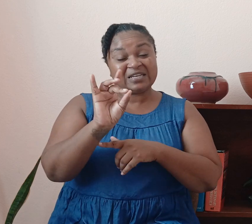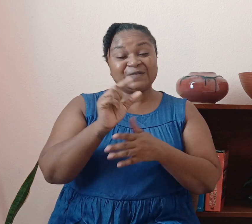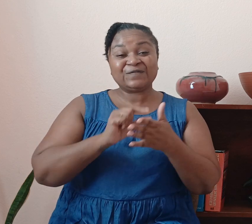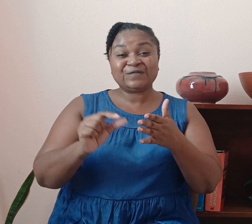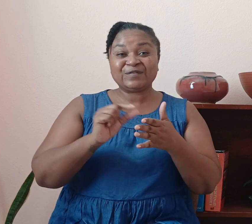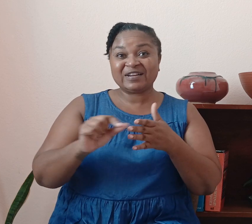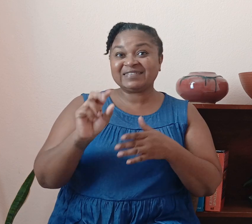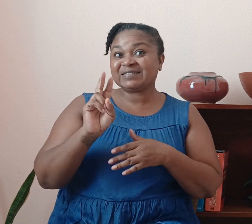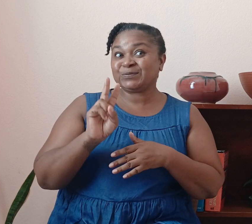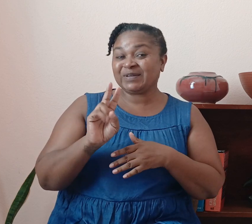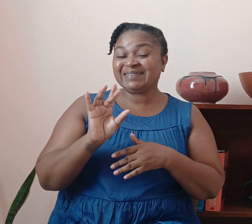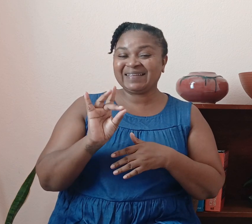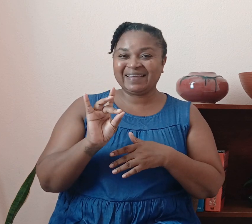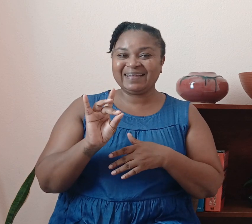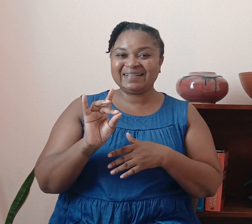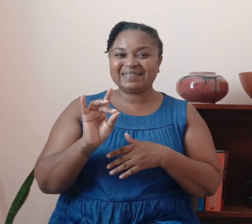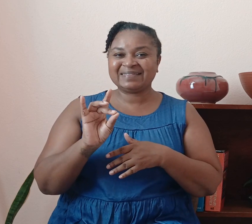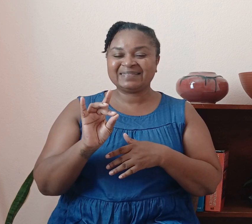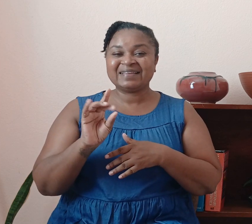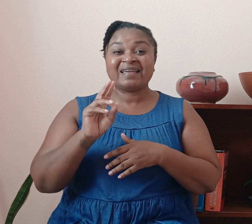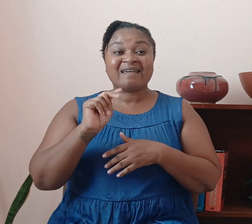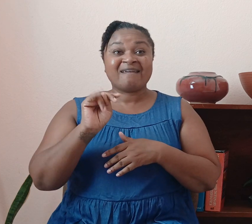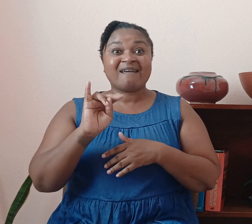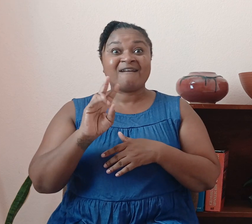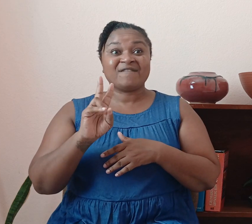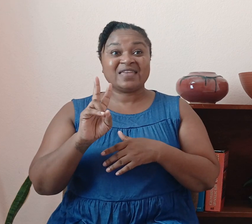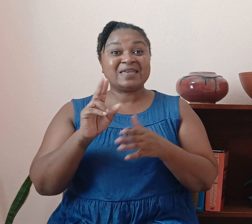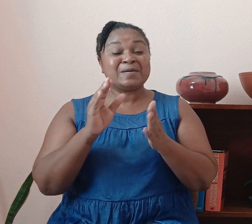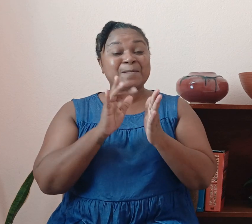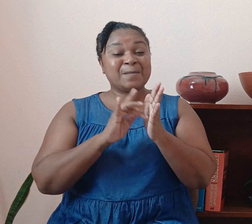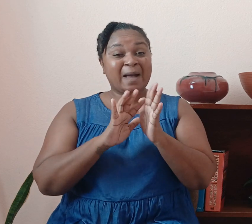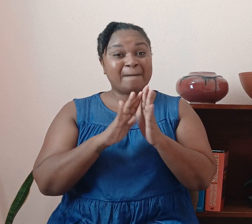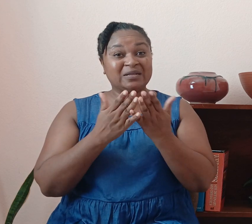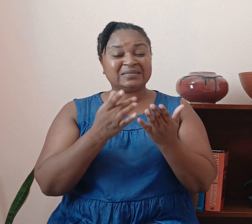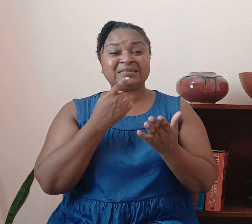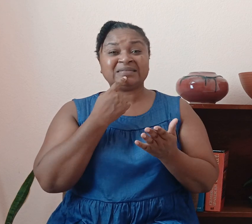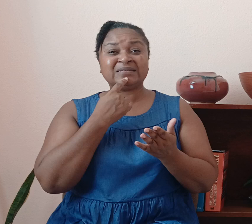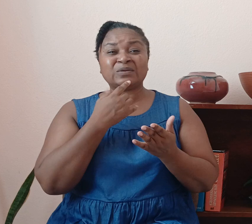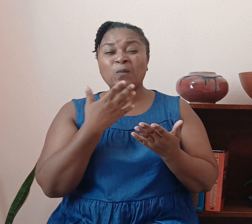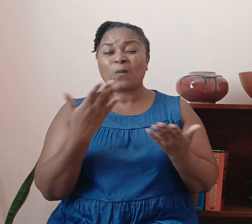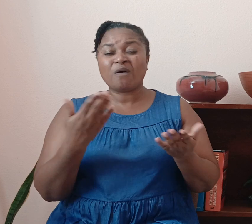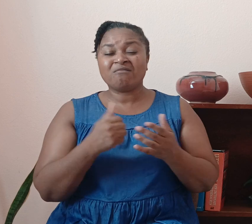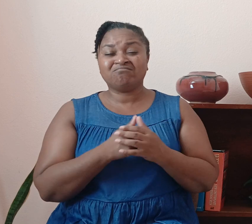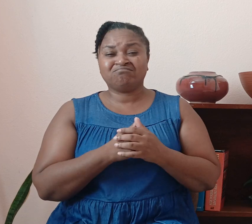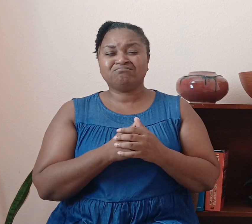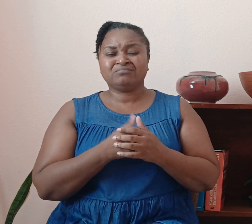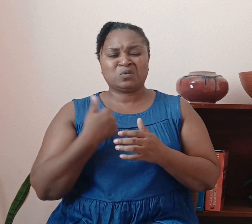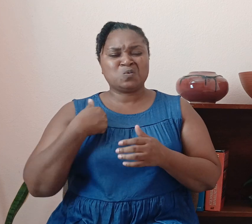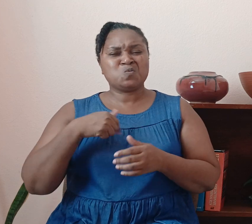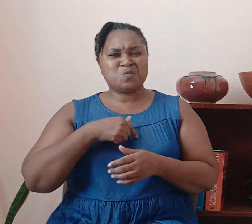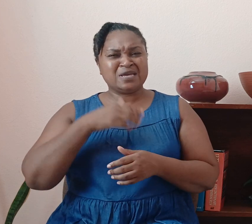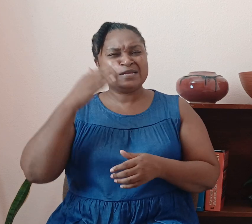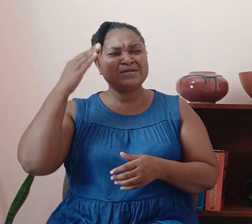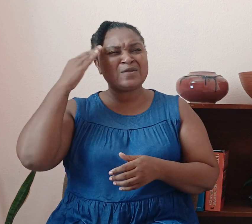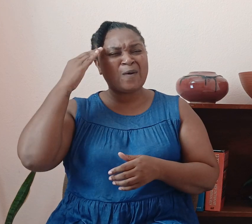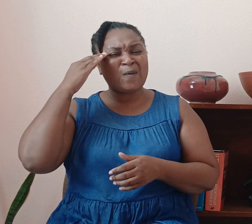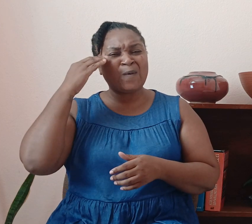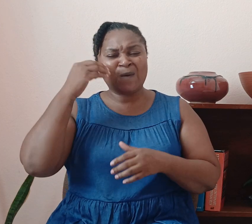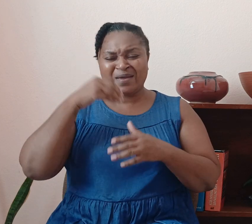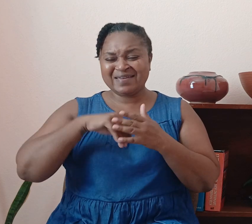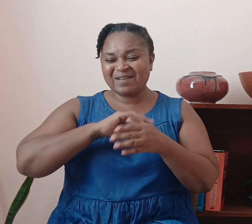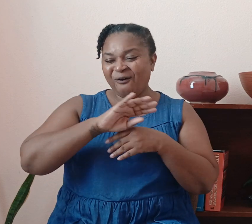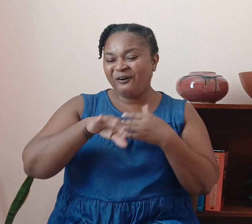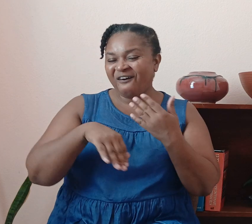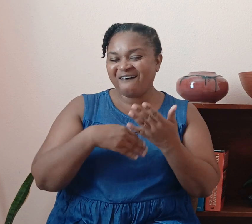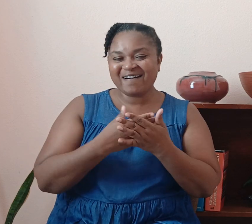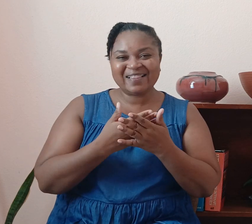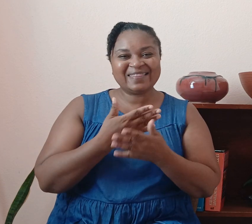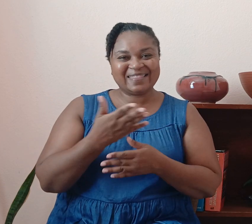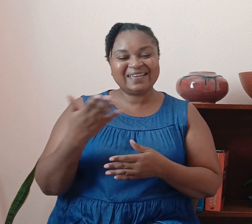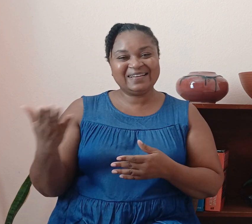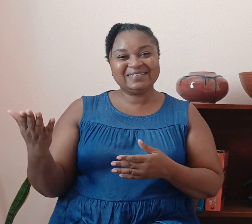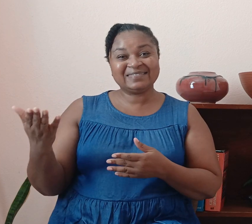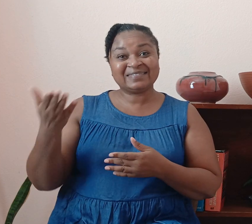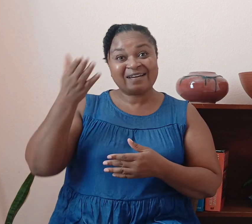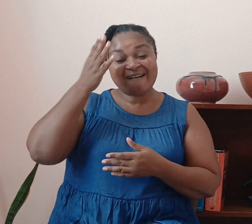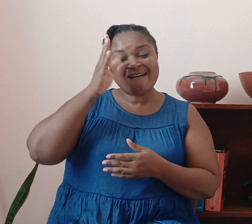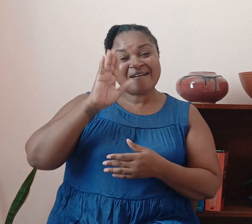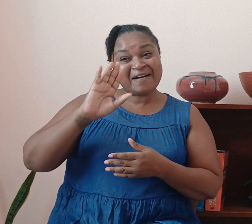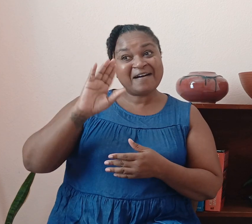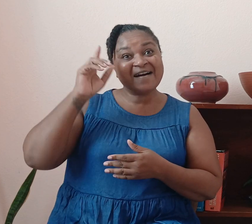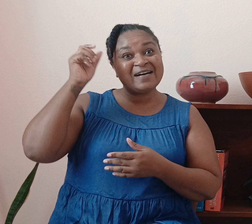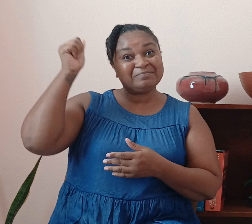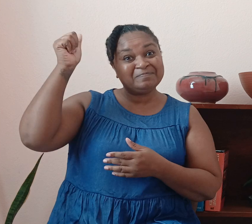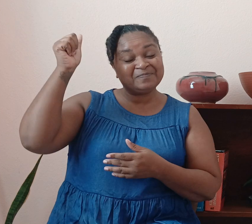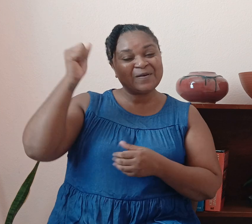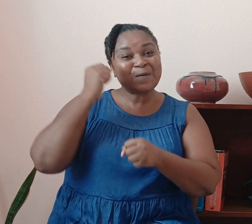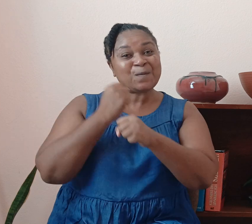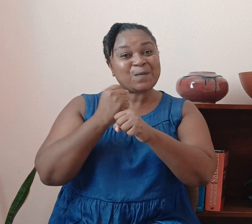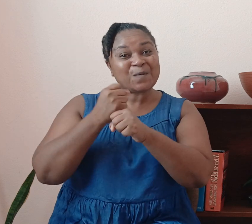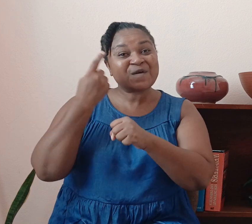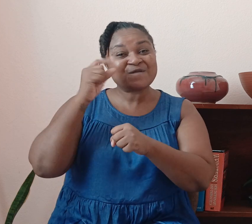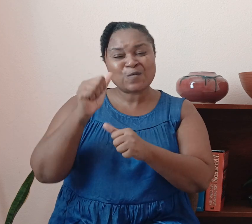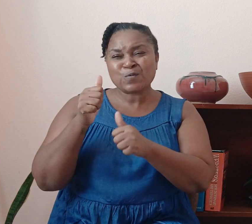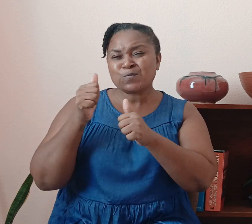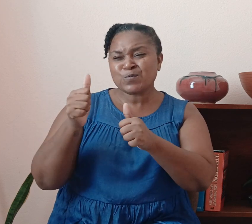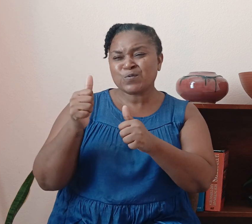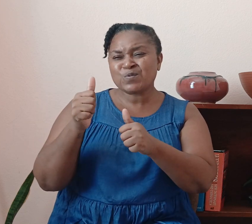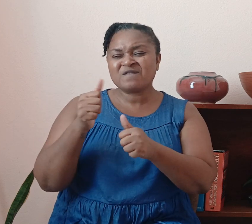(NIV) declares “And we know that in all things God works for the good of those who love him,